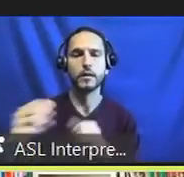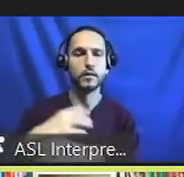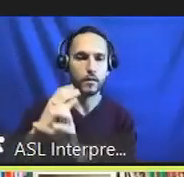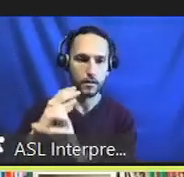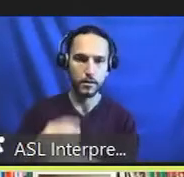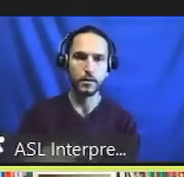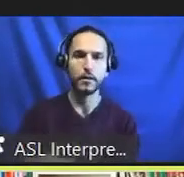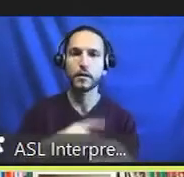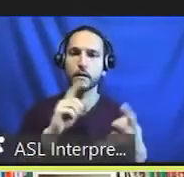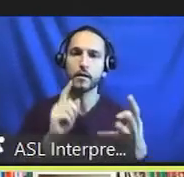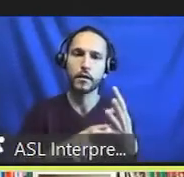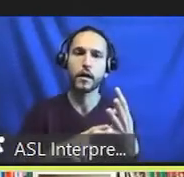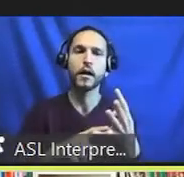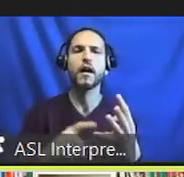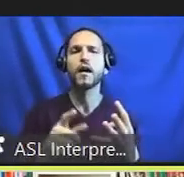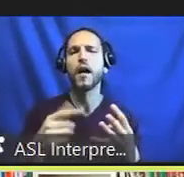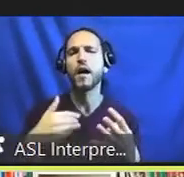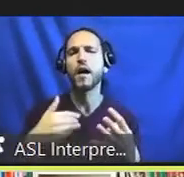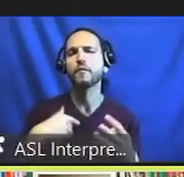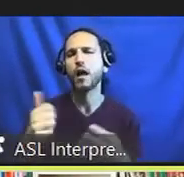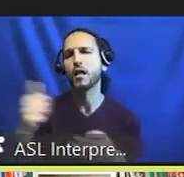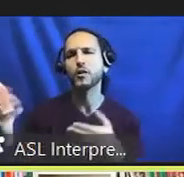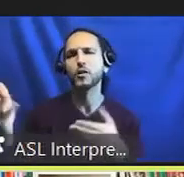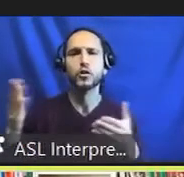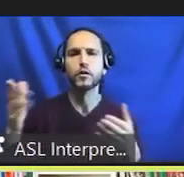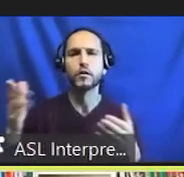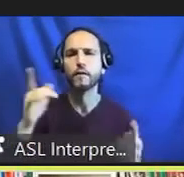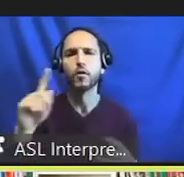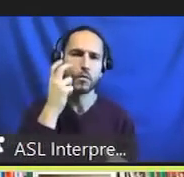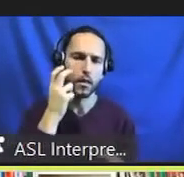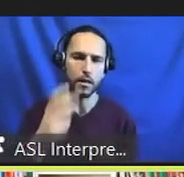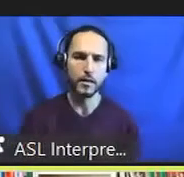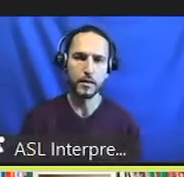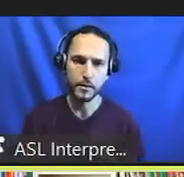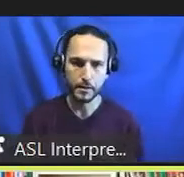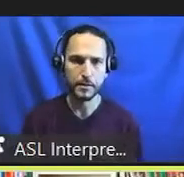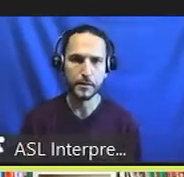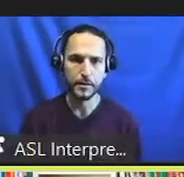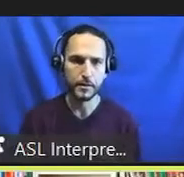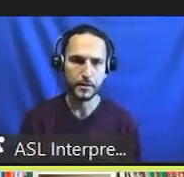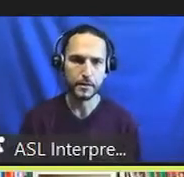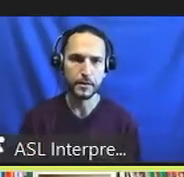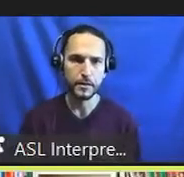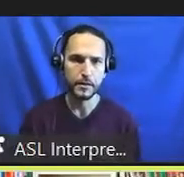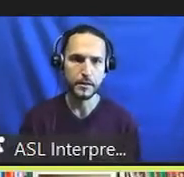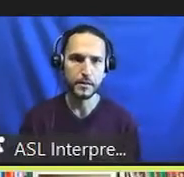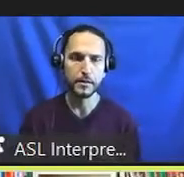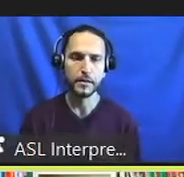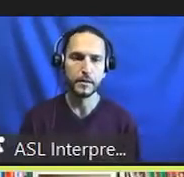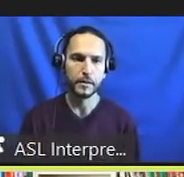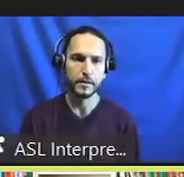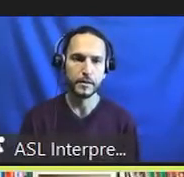for the visually impaired. So the first basket is real-time captioning.